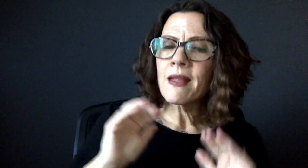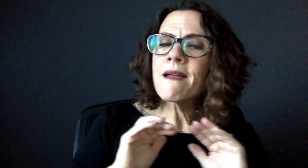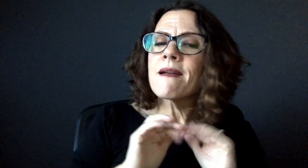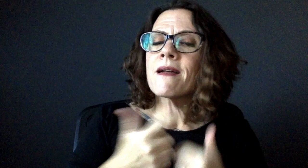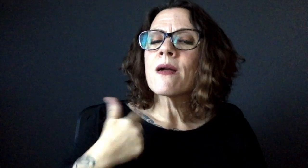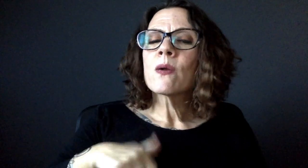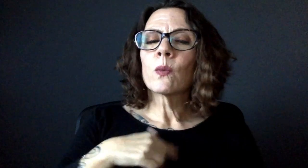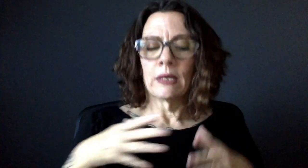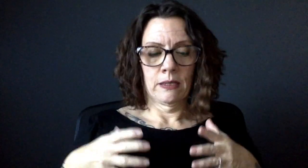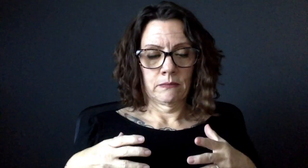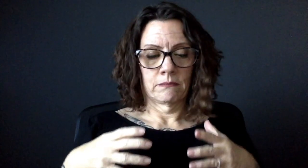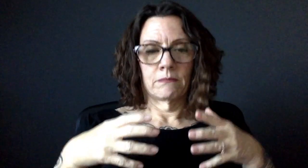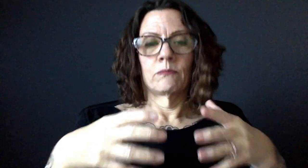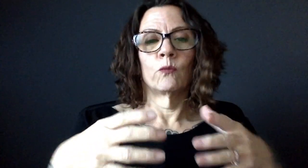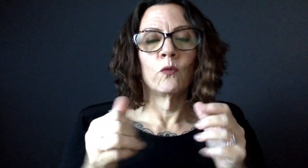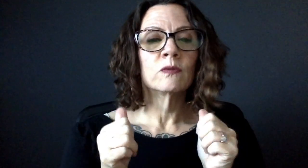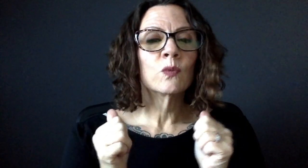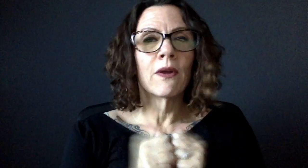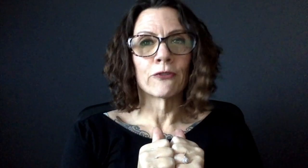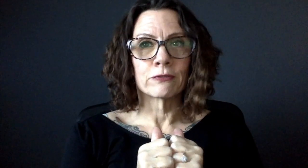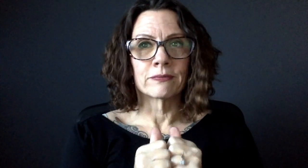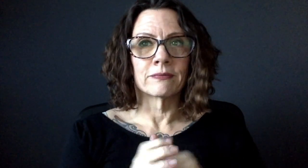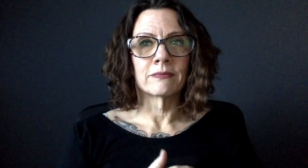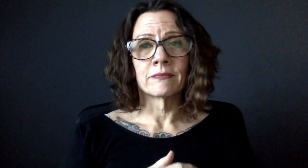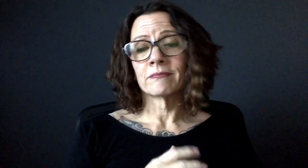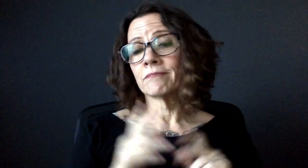“How do we move together” -